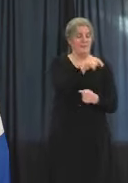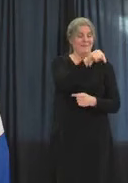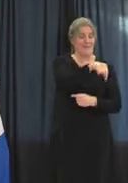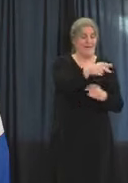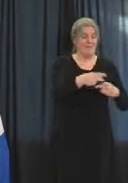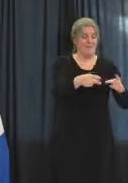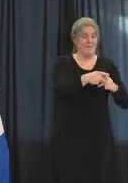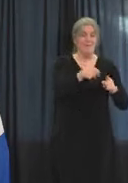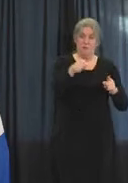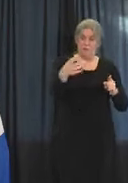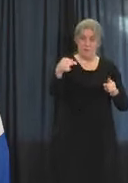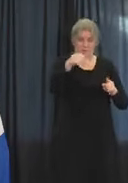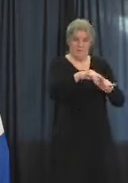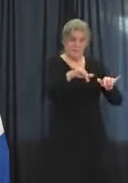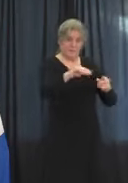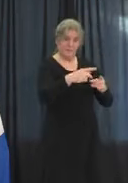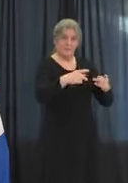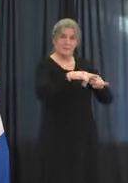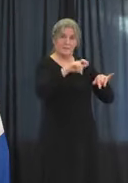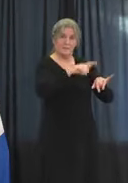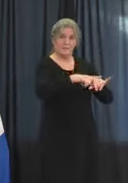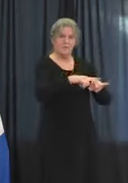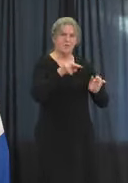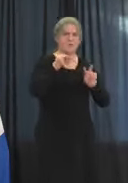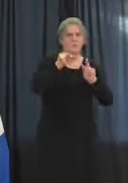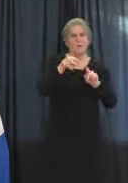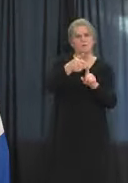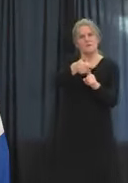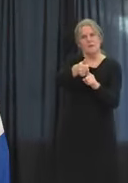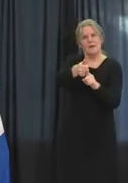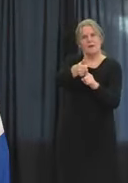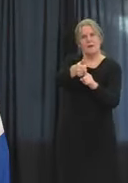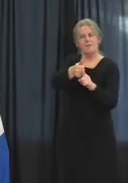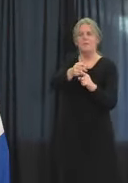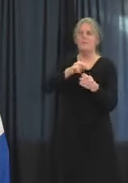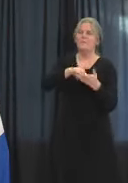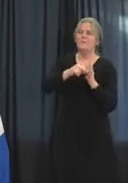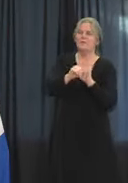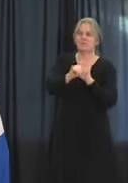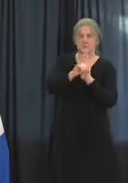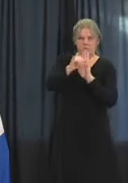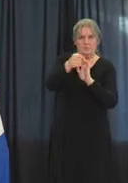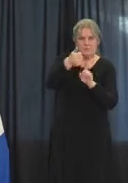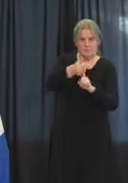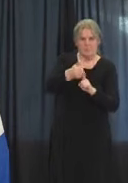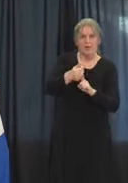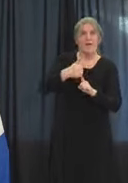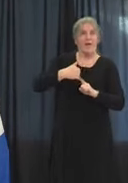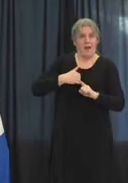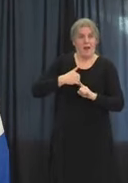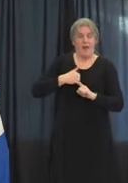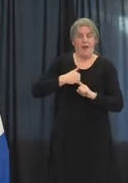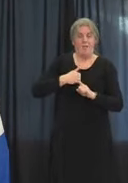at that time, just keep a careful eye for symptoms and if symptoms develop, then report. But it does not mean that those